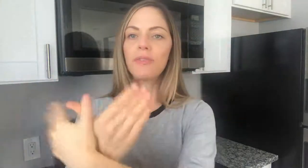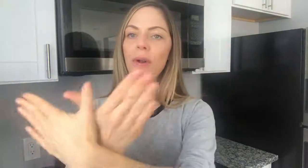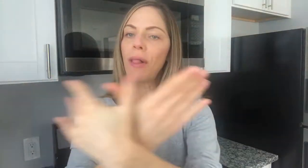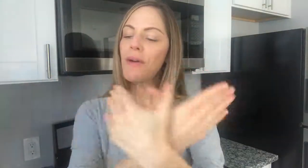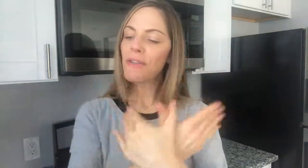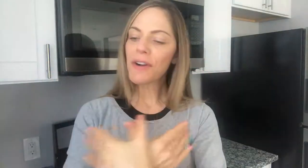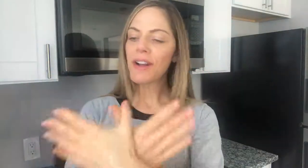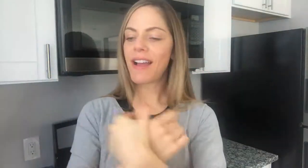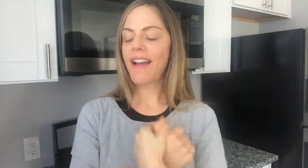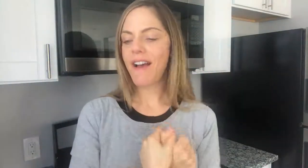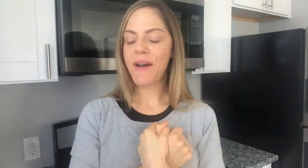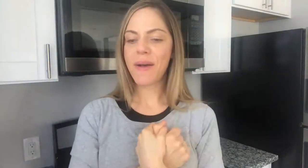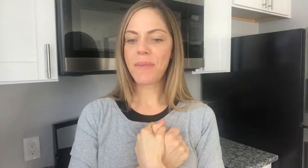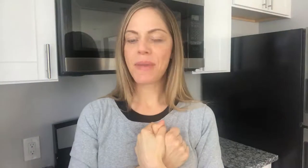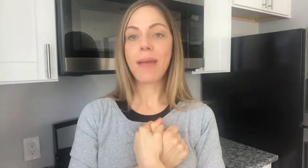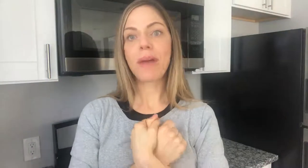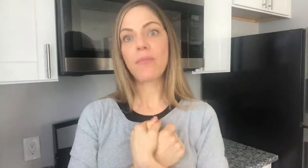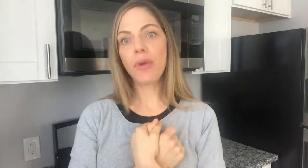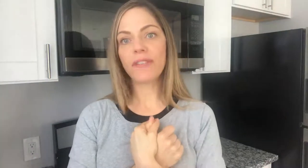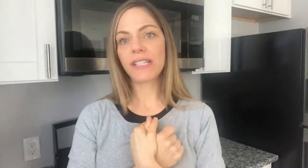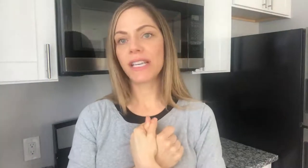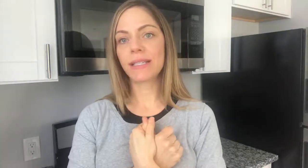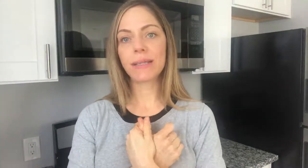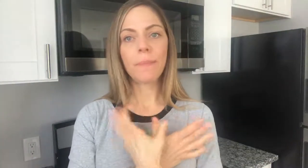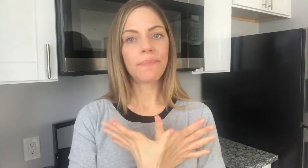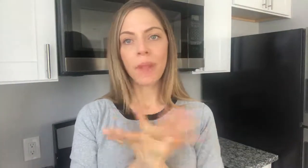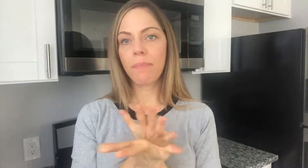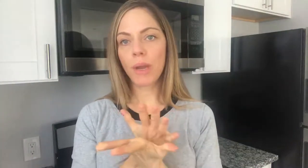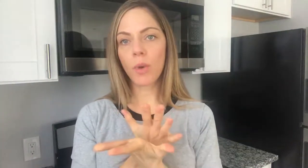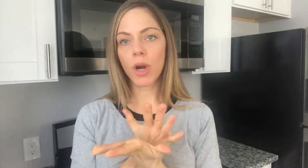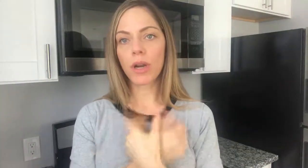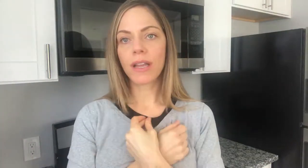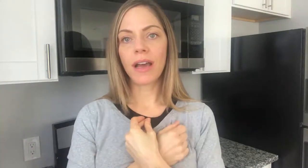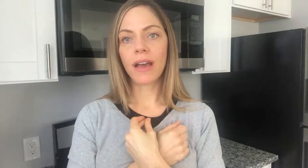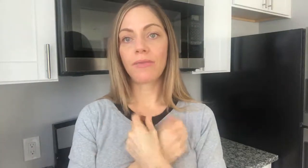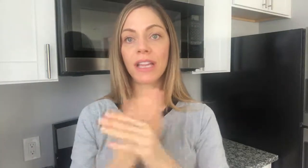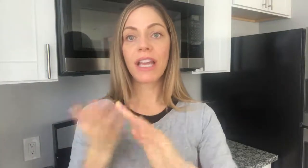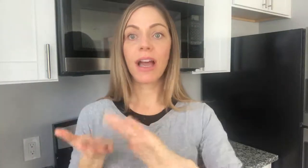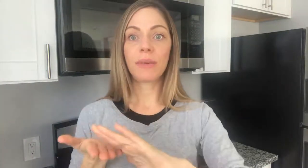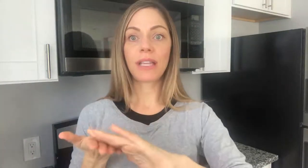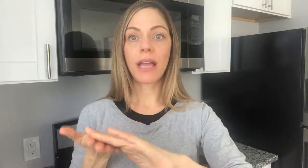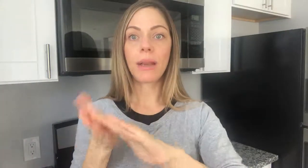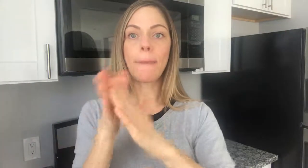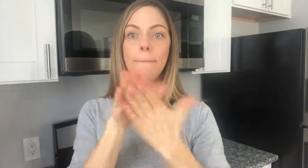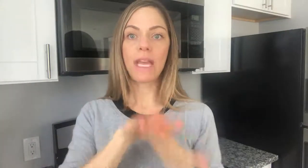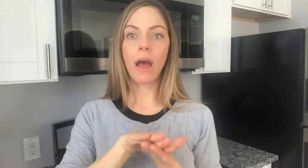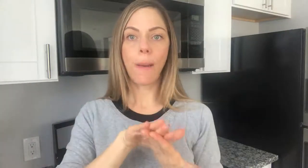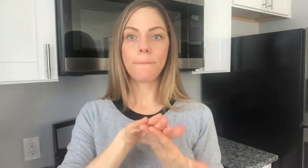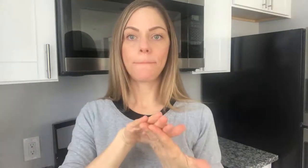Move it all over. And METAMORPHOSIS Big word uh really I would sign "become"